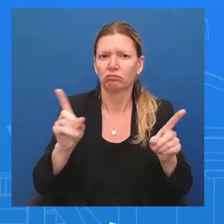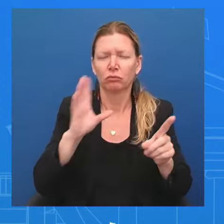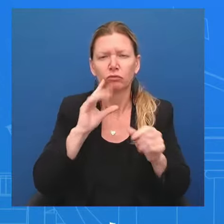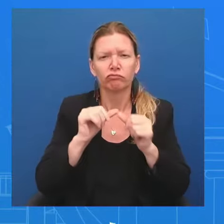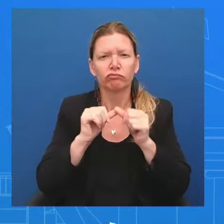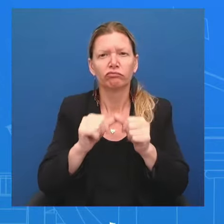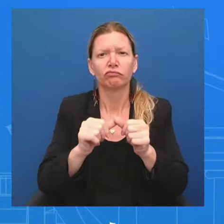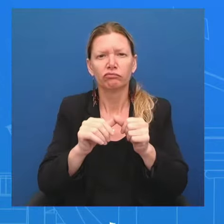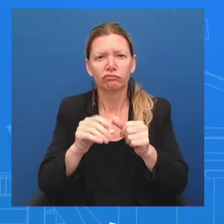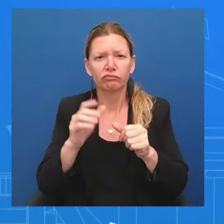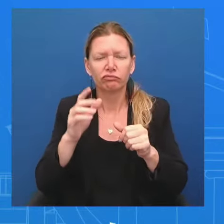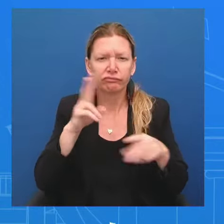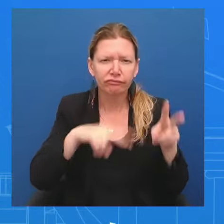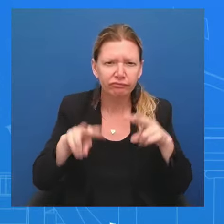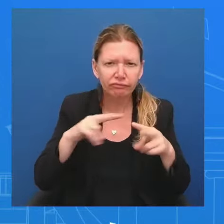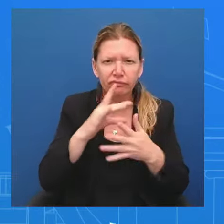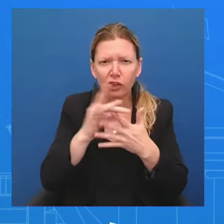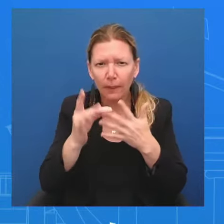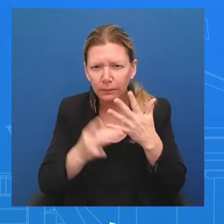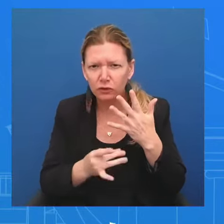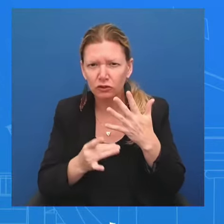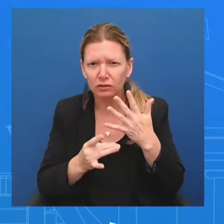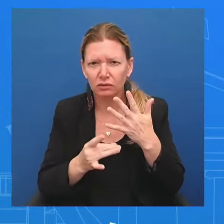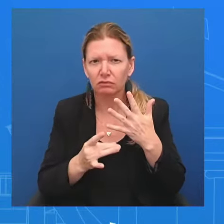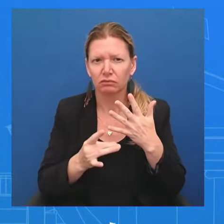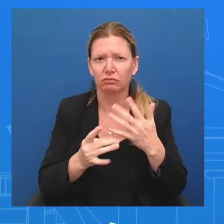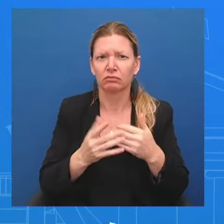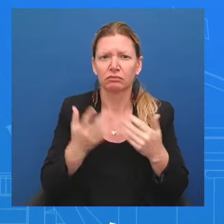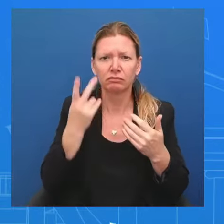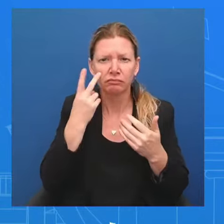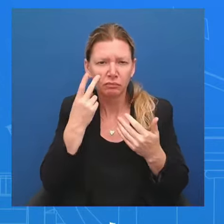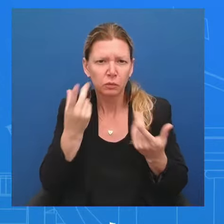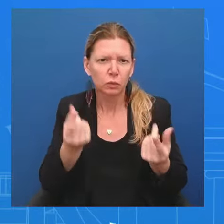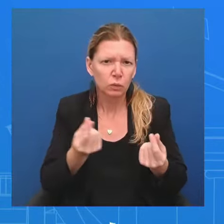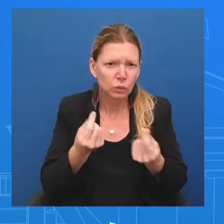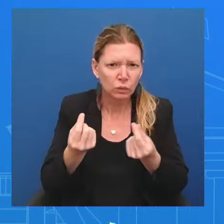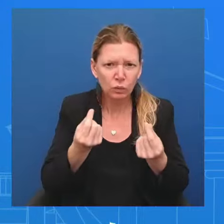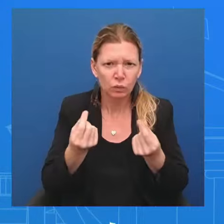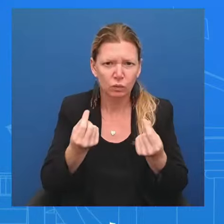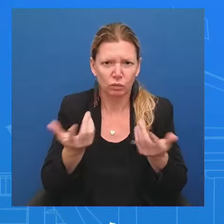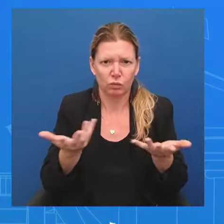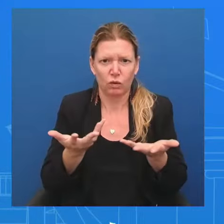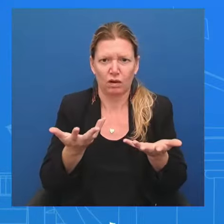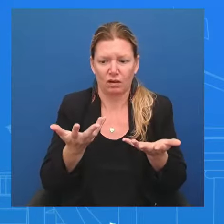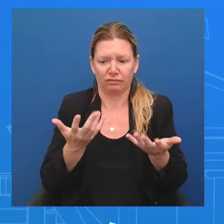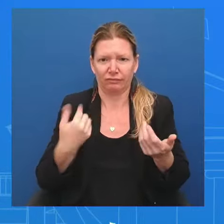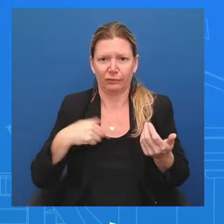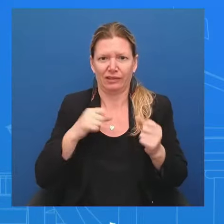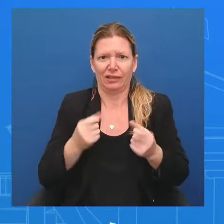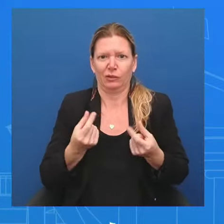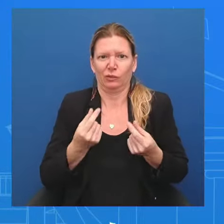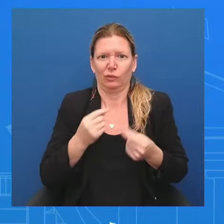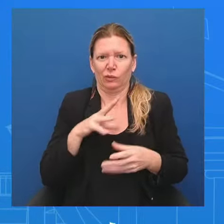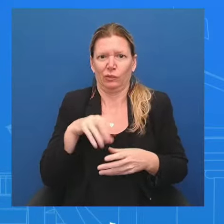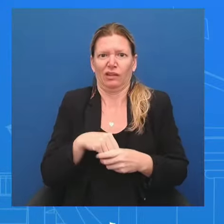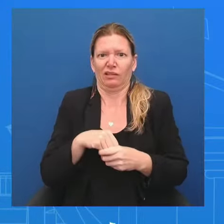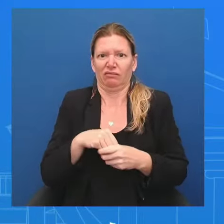and looking at what we can do within our authorities, within the president's authorities. Don't have anything to announce at this time,